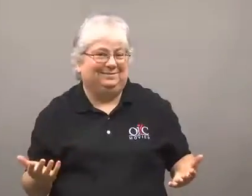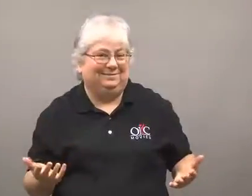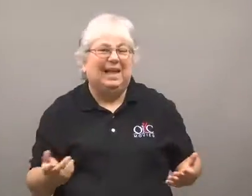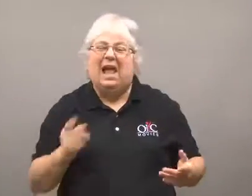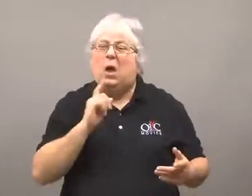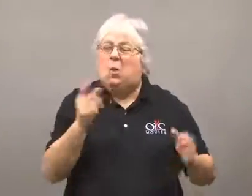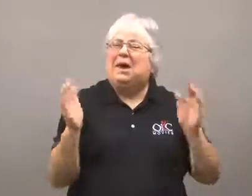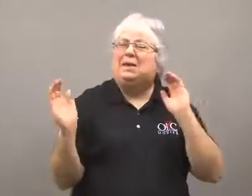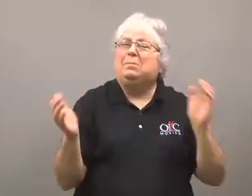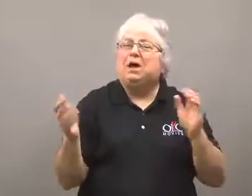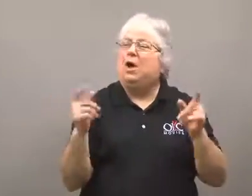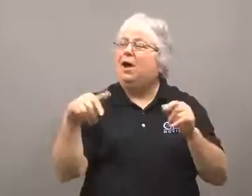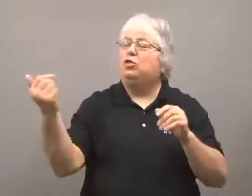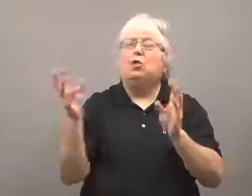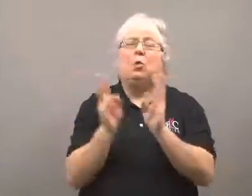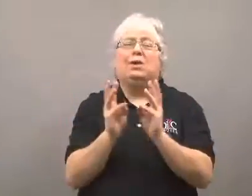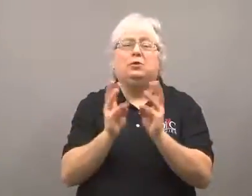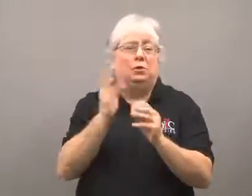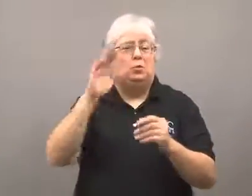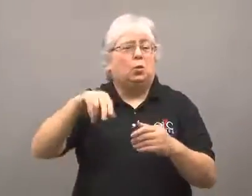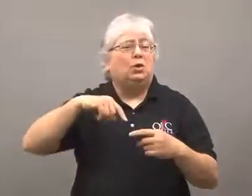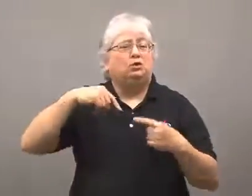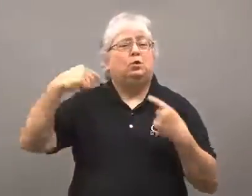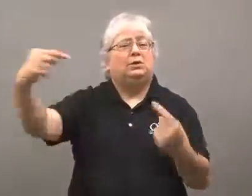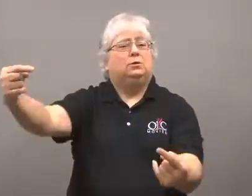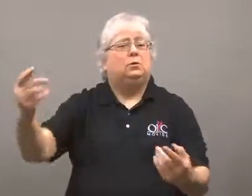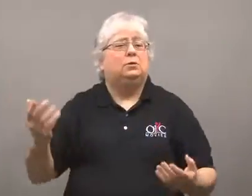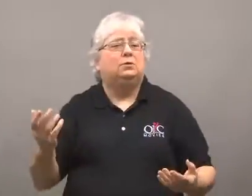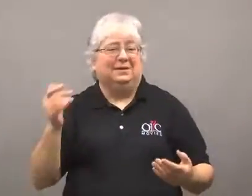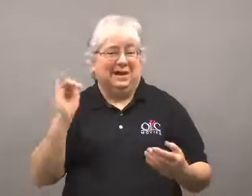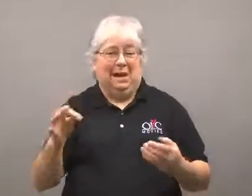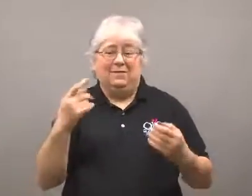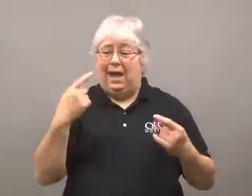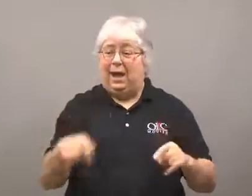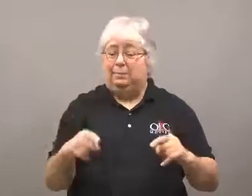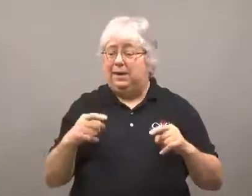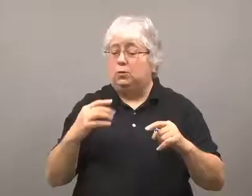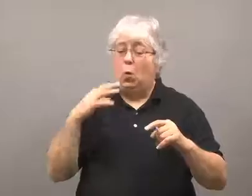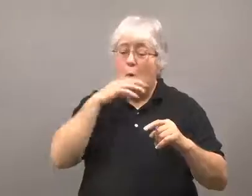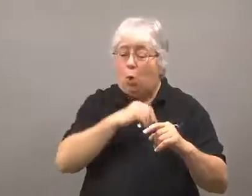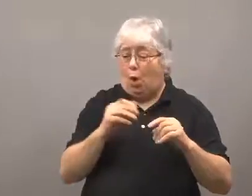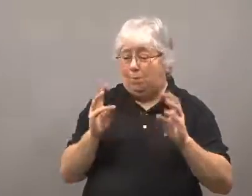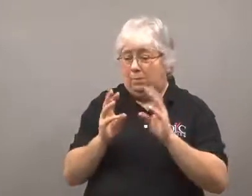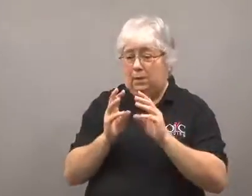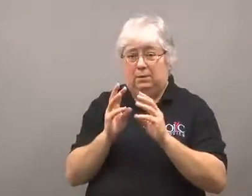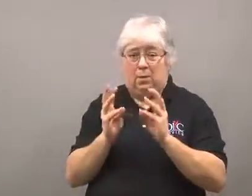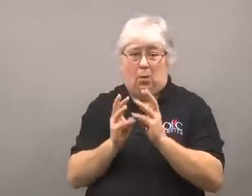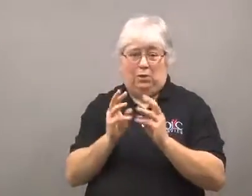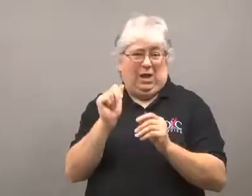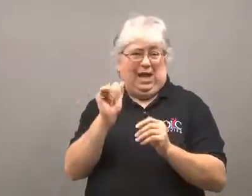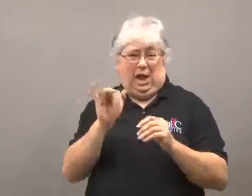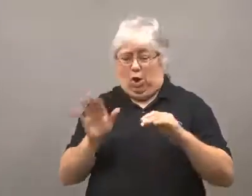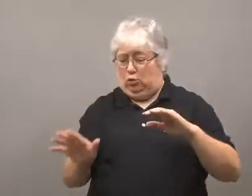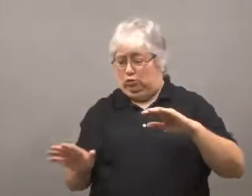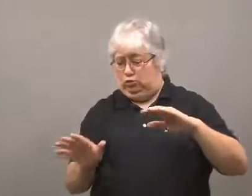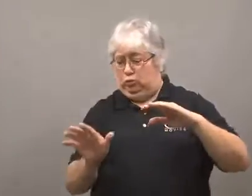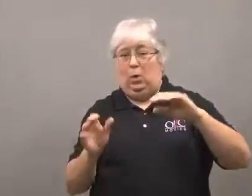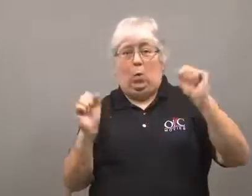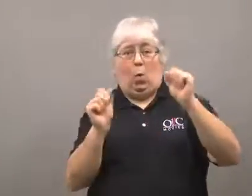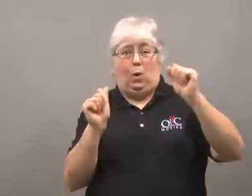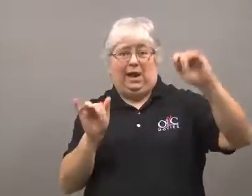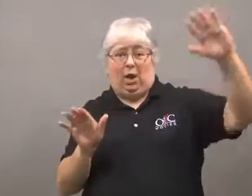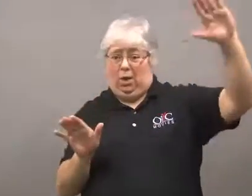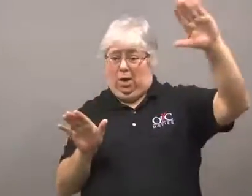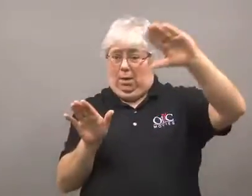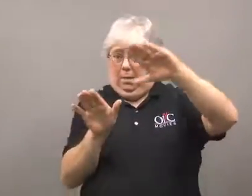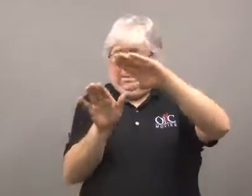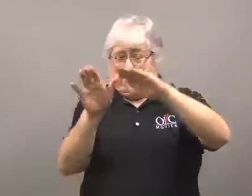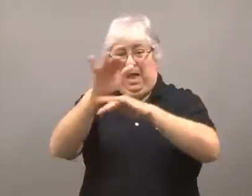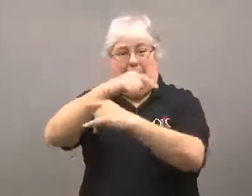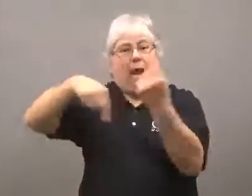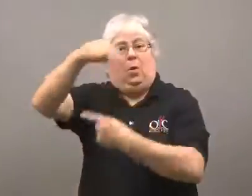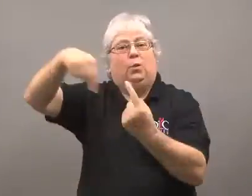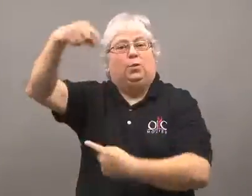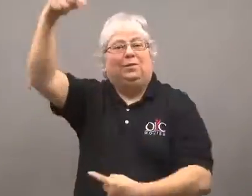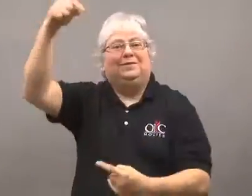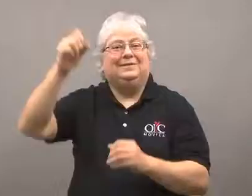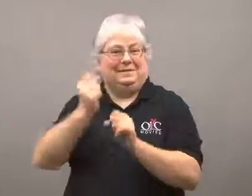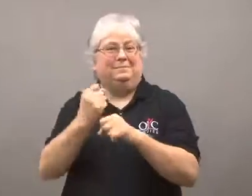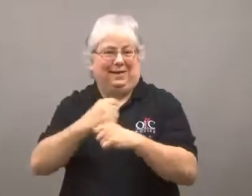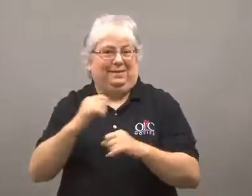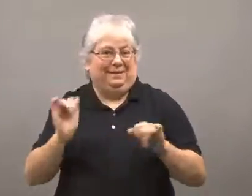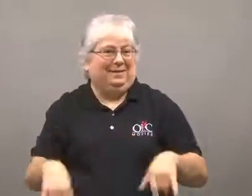It's the same principle with tornadoes.